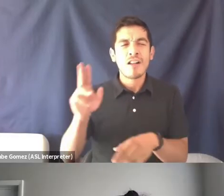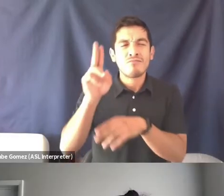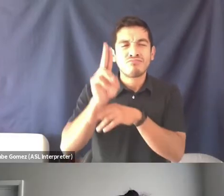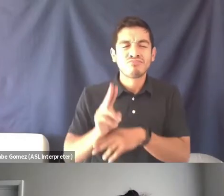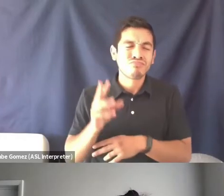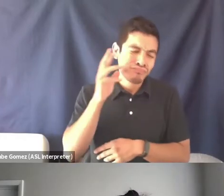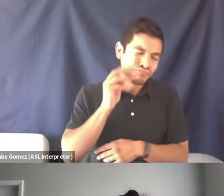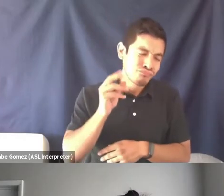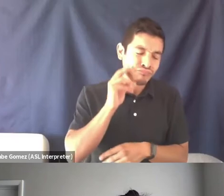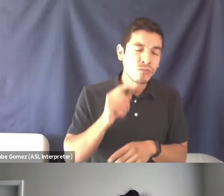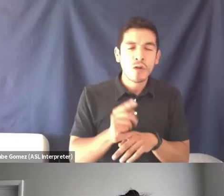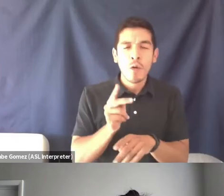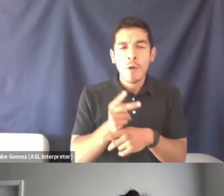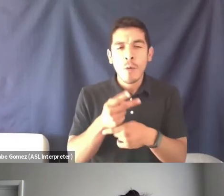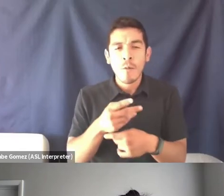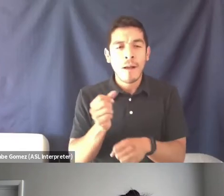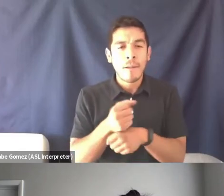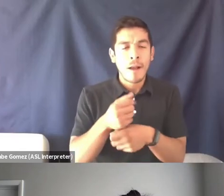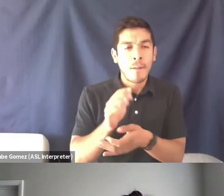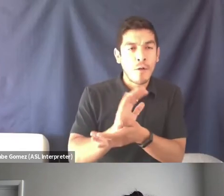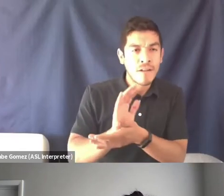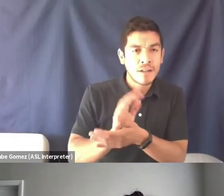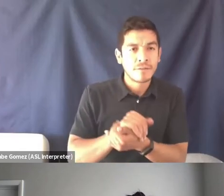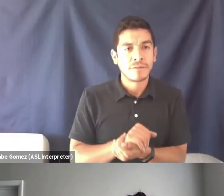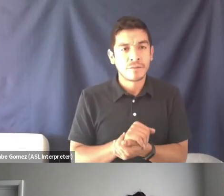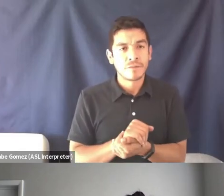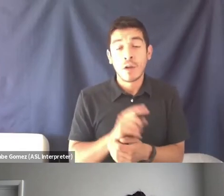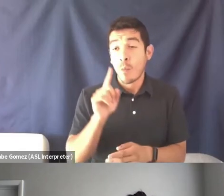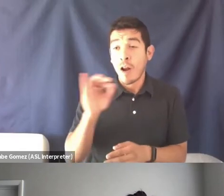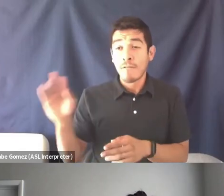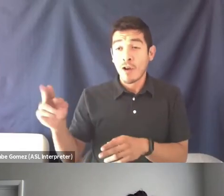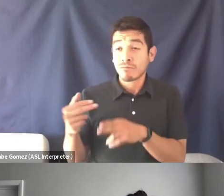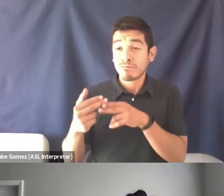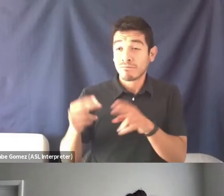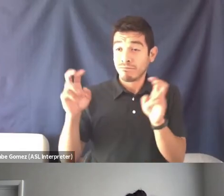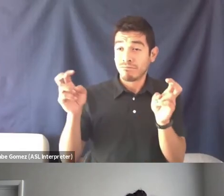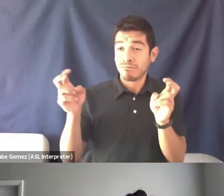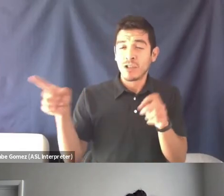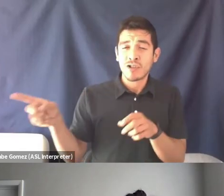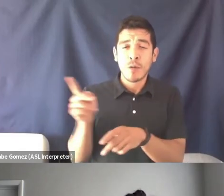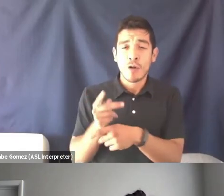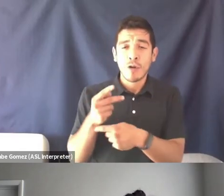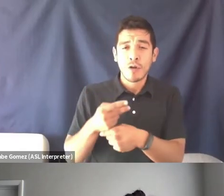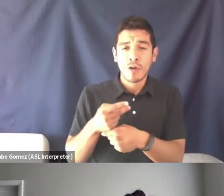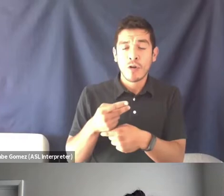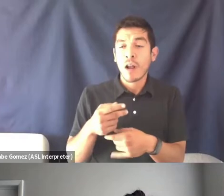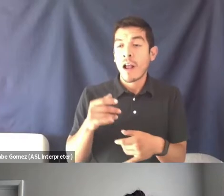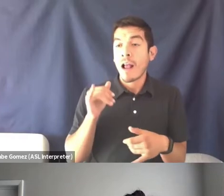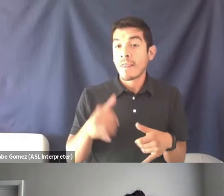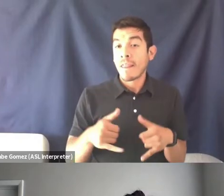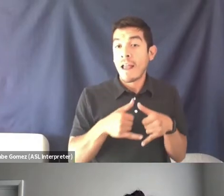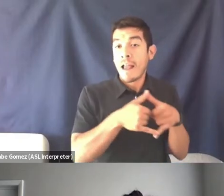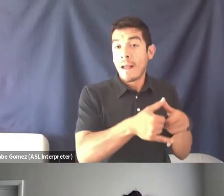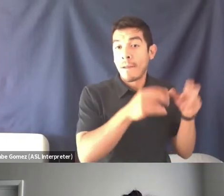I would say that just to give one notable title, she produced the Oscar and Emmy nominated, "Minding the Gap".